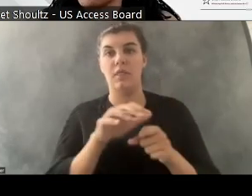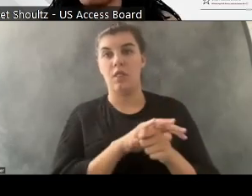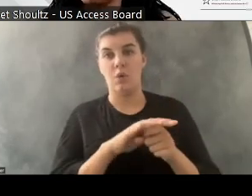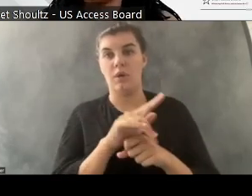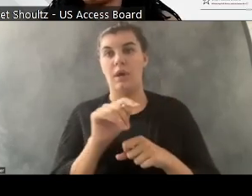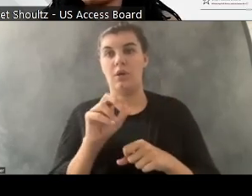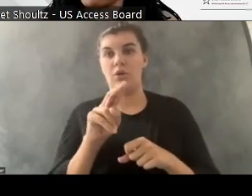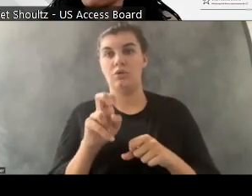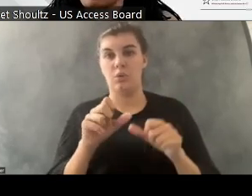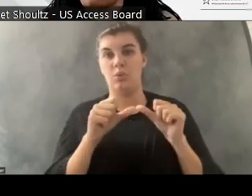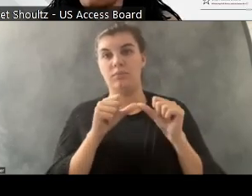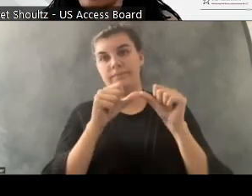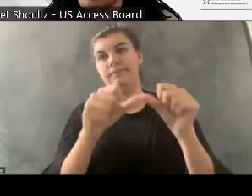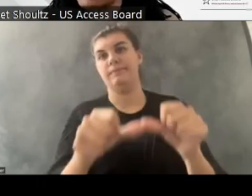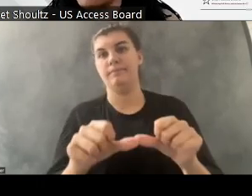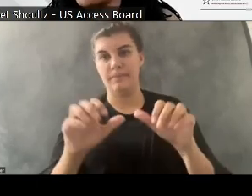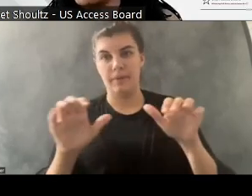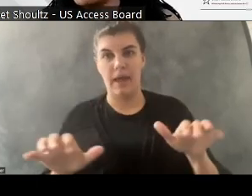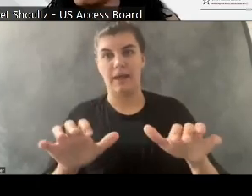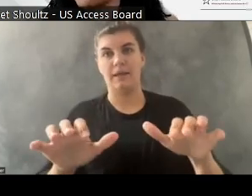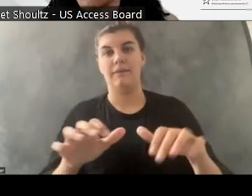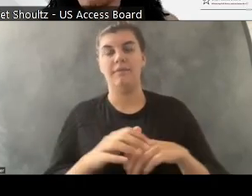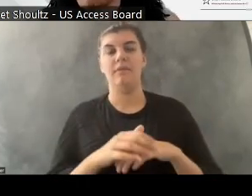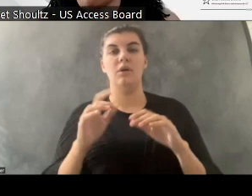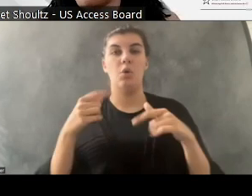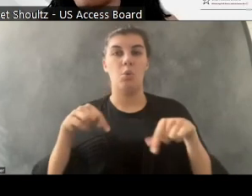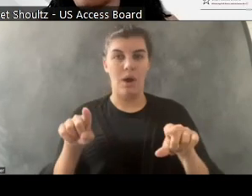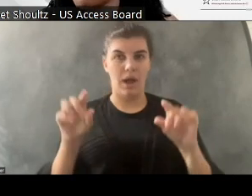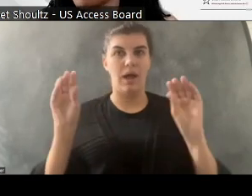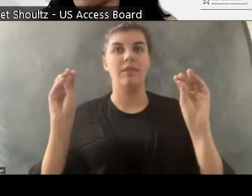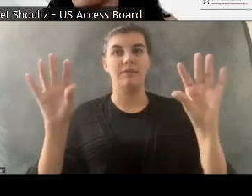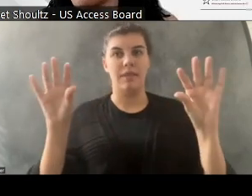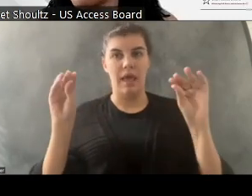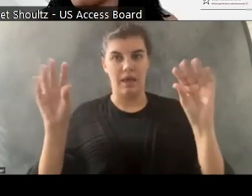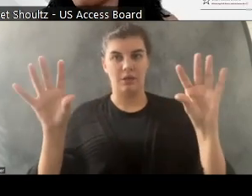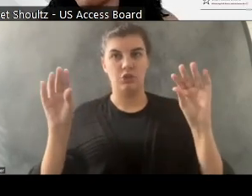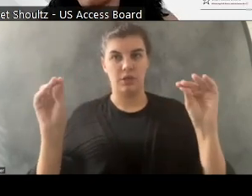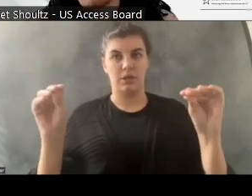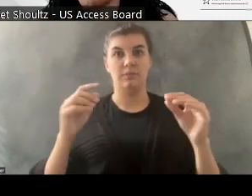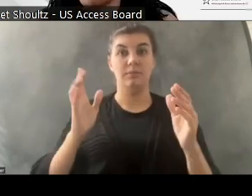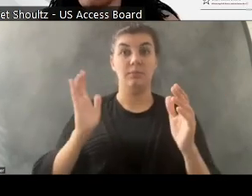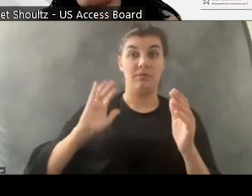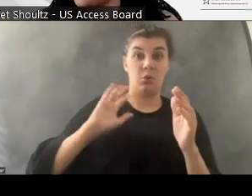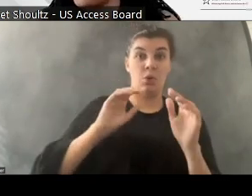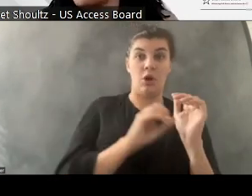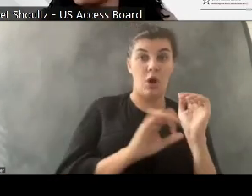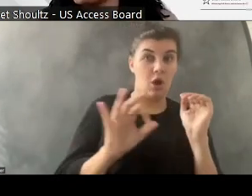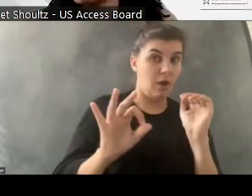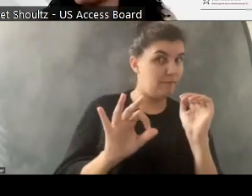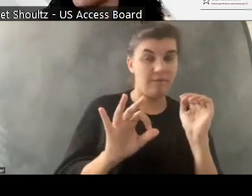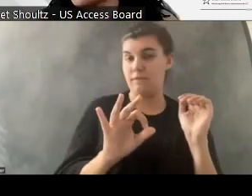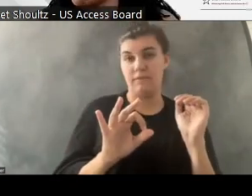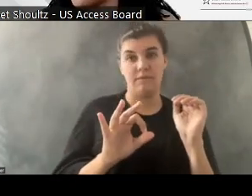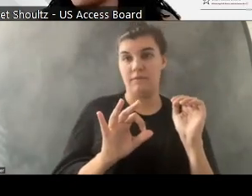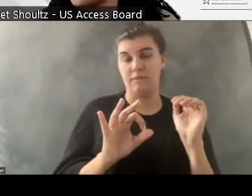remain active in flashing when the traffic control signal is operating in flashing mode.